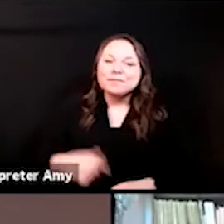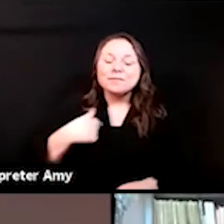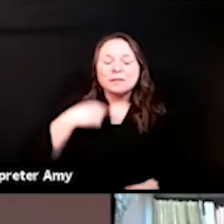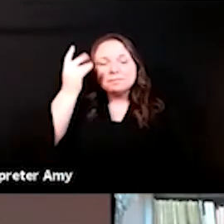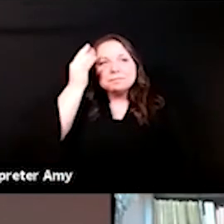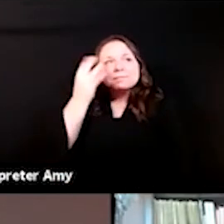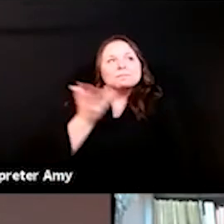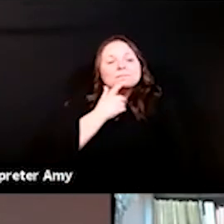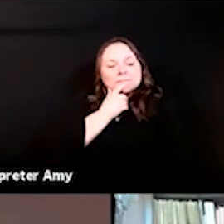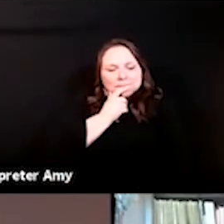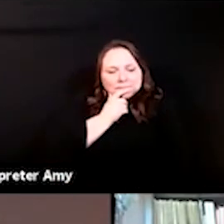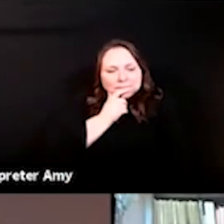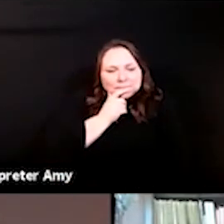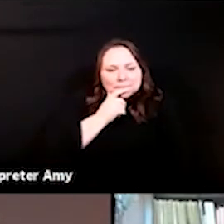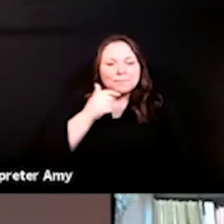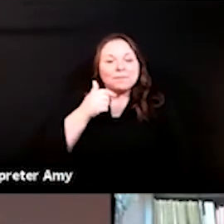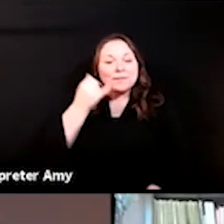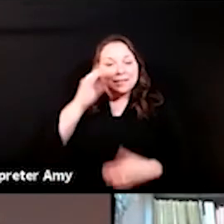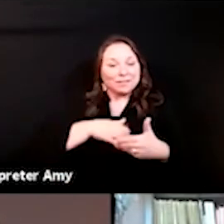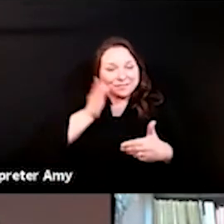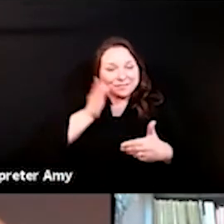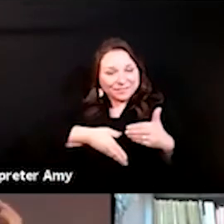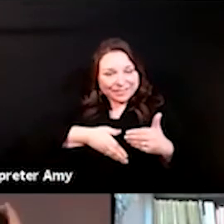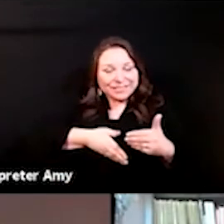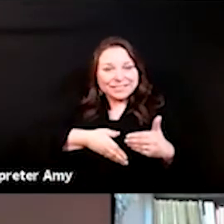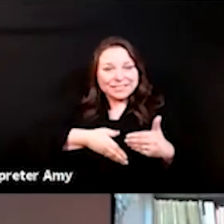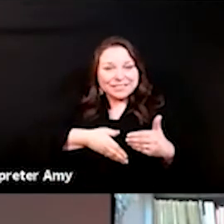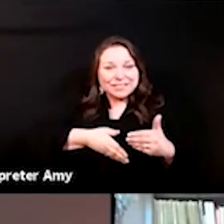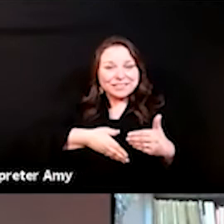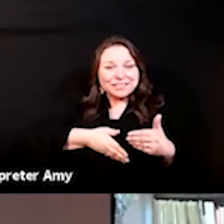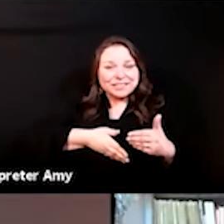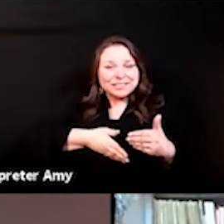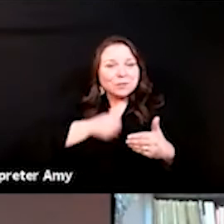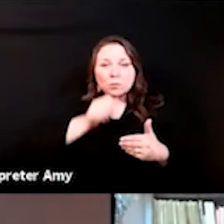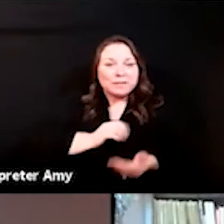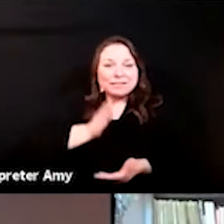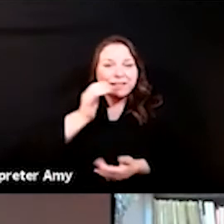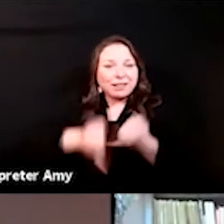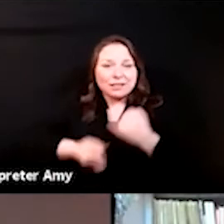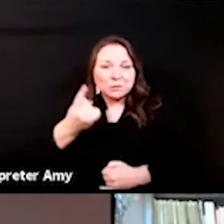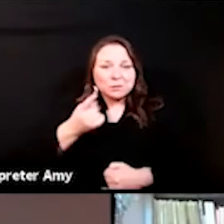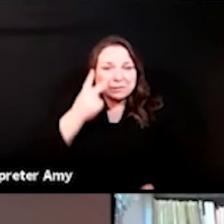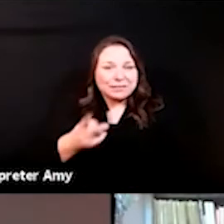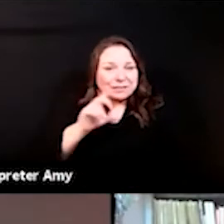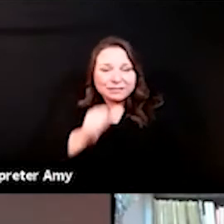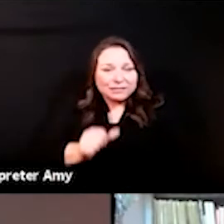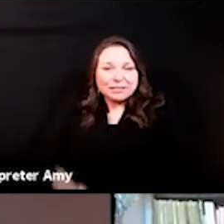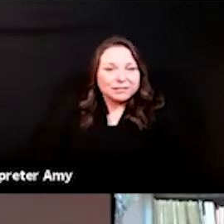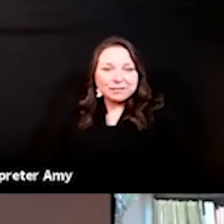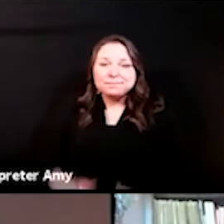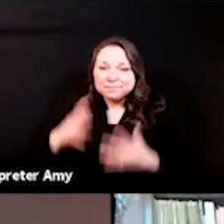» I FIND THE BIG THING THAT'S ON MY MIND AS WE GET THROUGH THIS, BUT IT'S NOT GOING TO BE THE LAST PANDEMIC WE SEE. IT'S